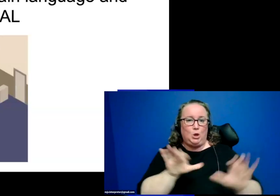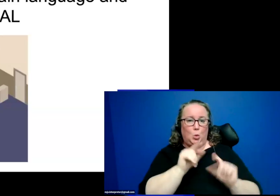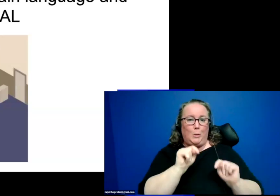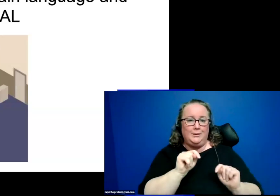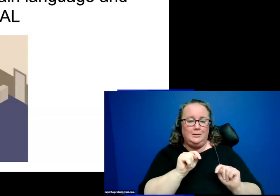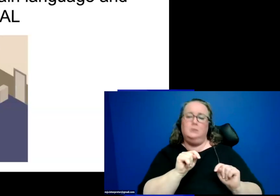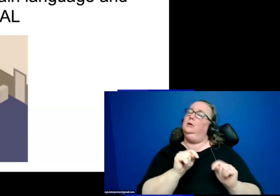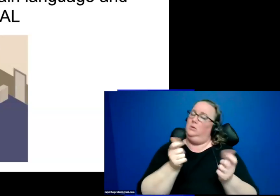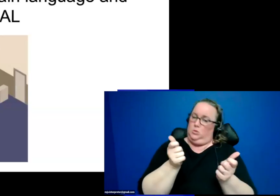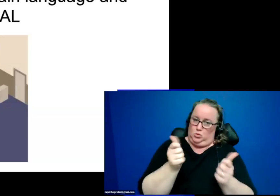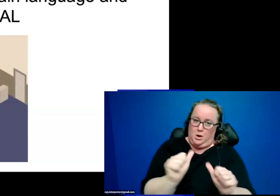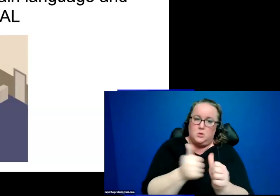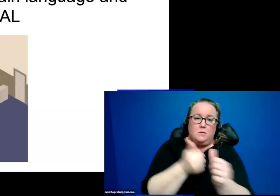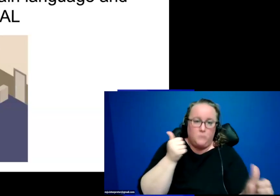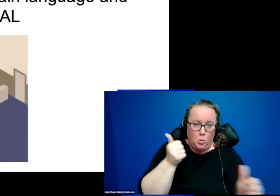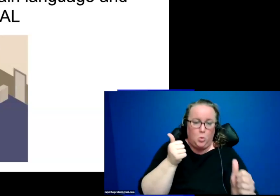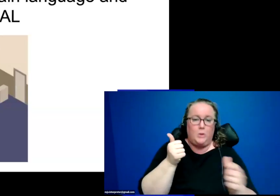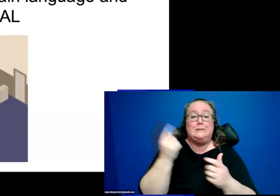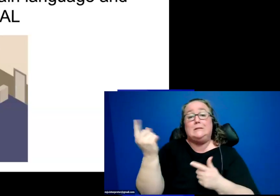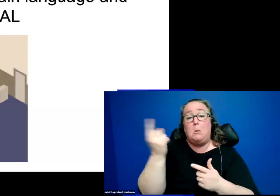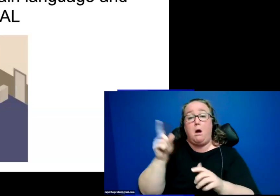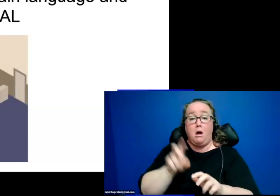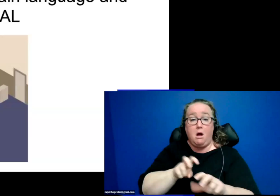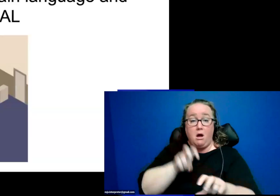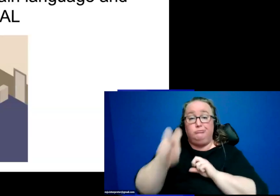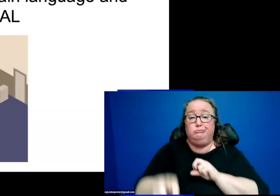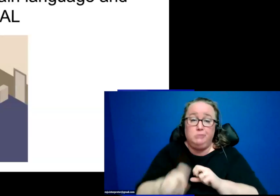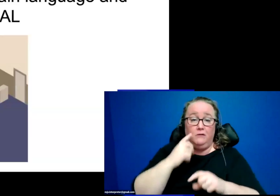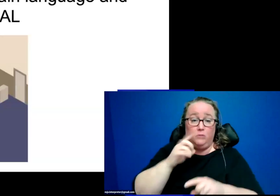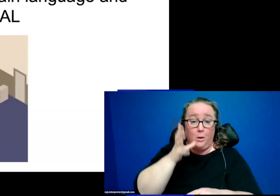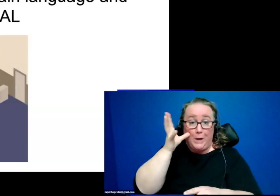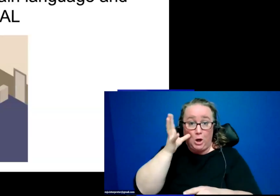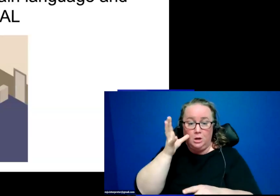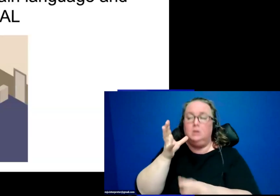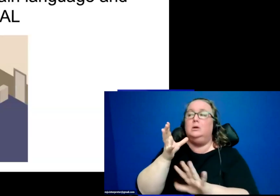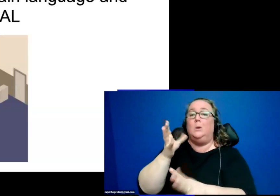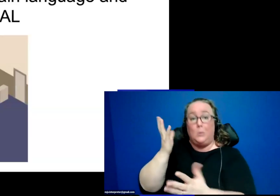having people step in for the parent as much as possible, and you could do that through accommodations.